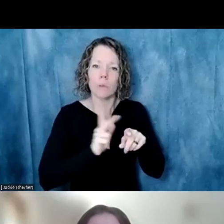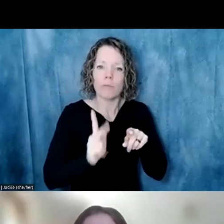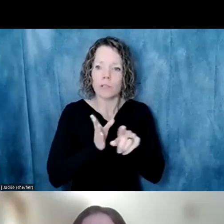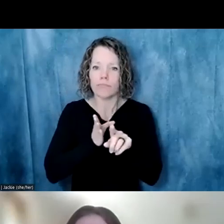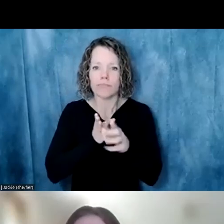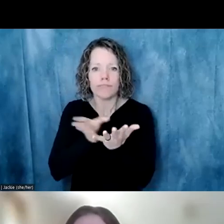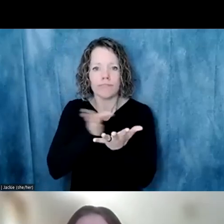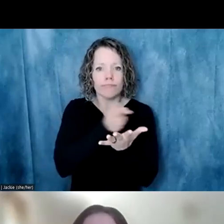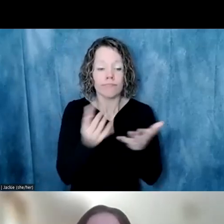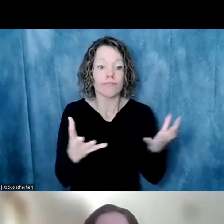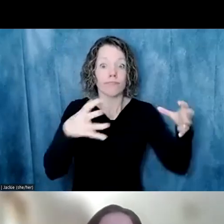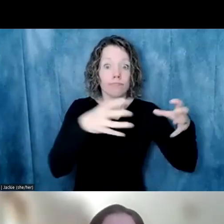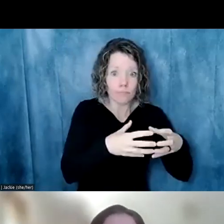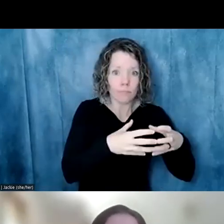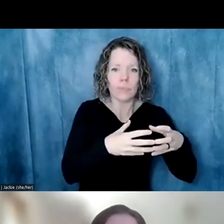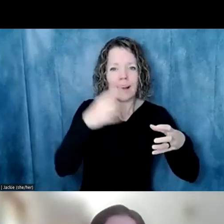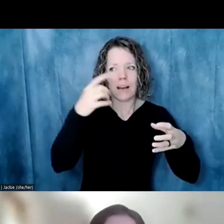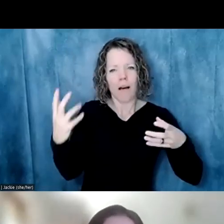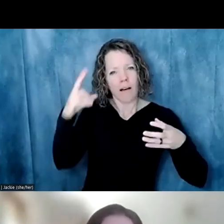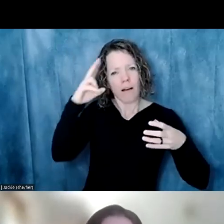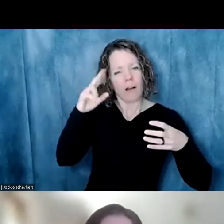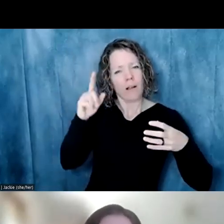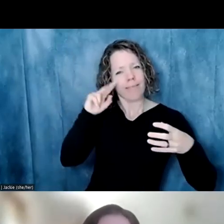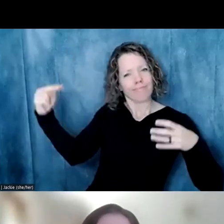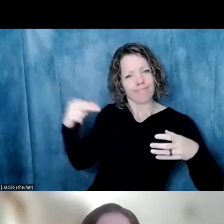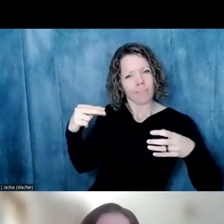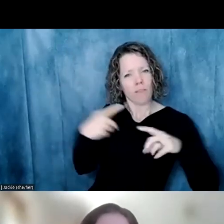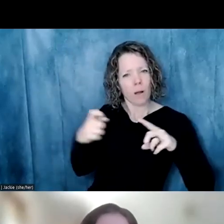I believe, Recovery Coaches and for Certified Peer Specialists.